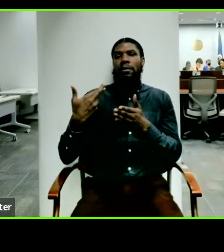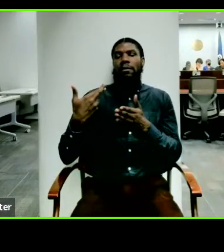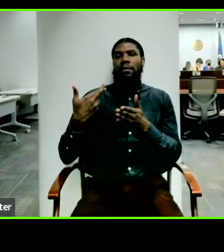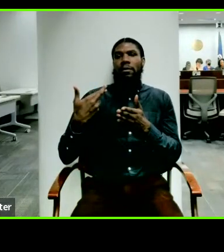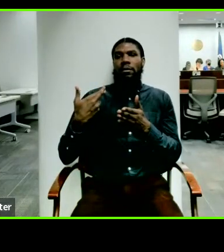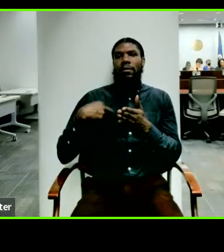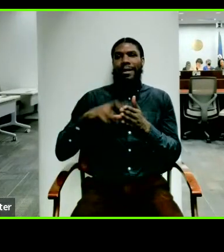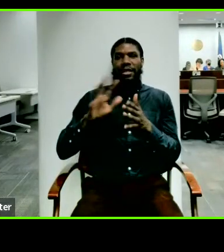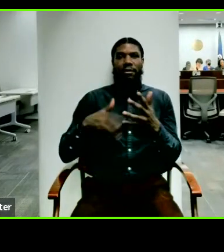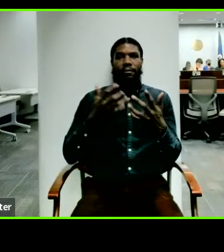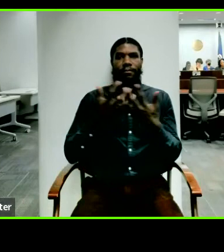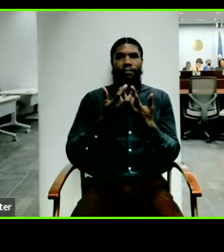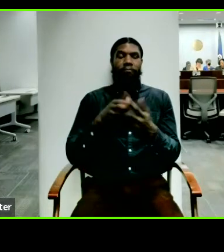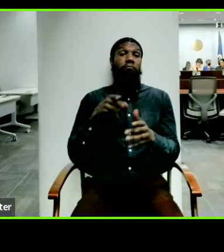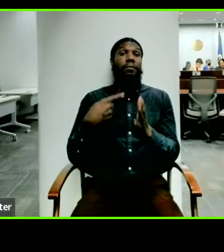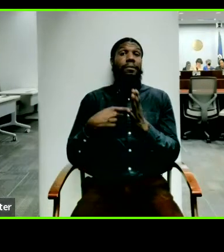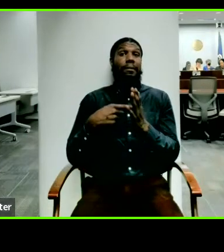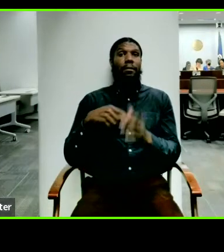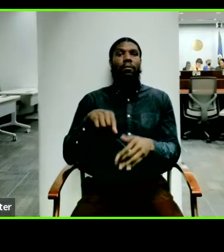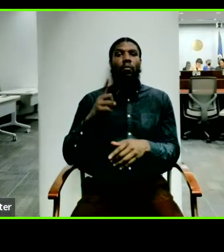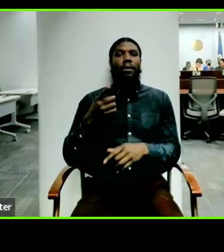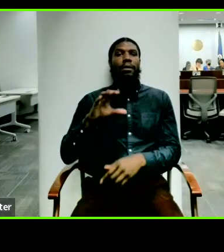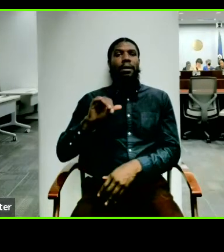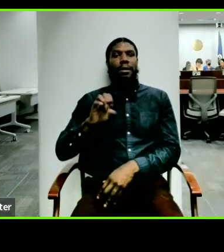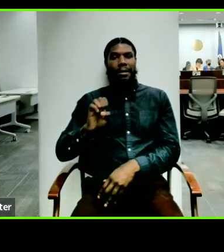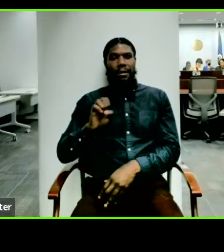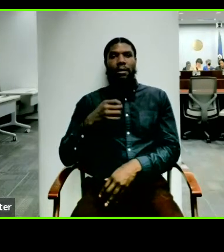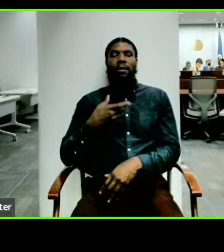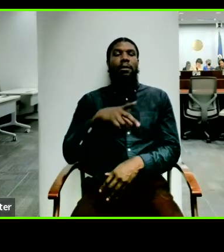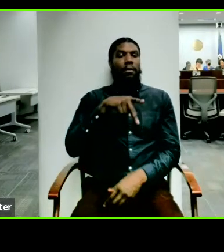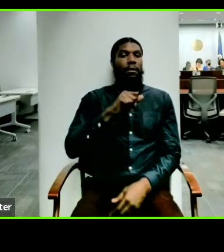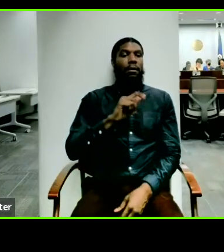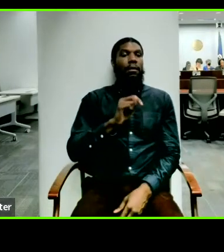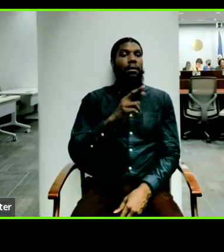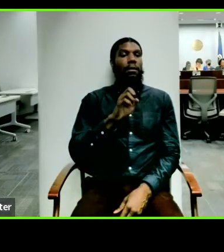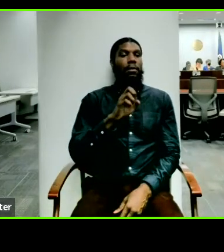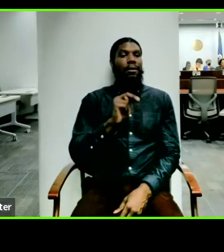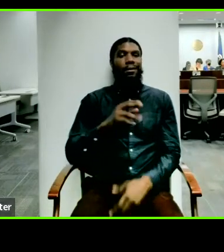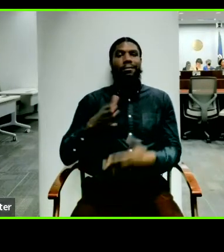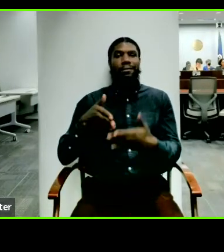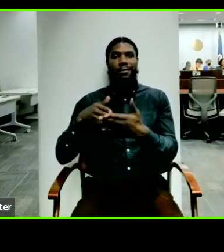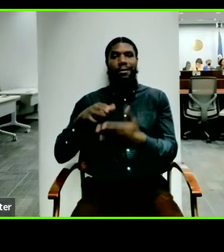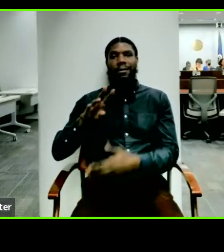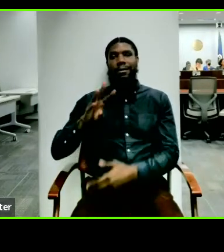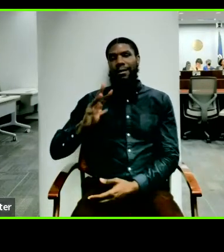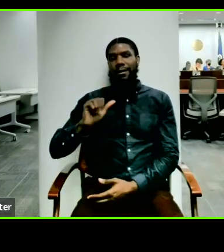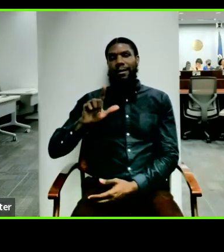For example, in one of Becket's cases Patterson v. Walgreens, Mr. Darrell Patterson, a Black